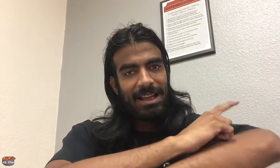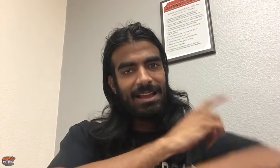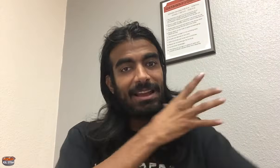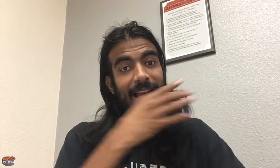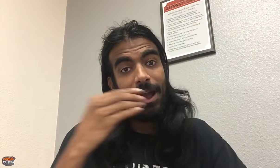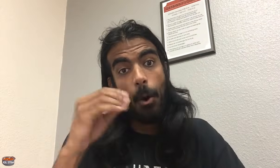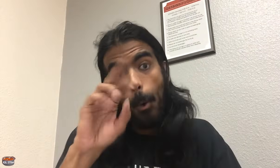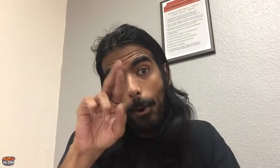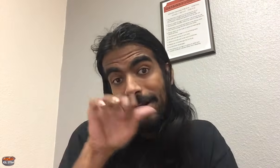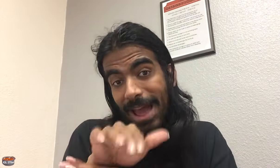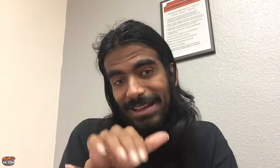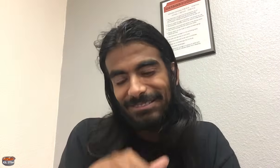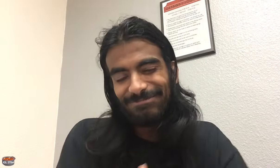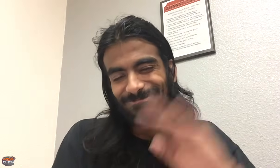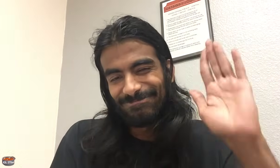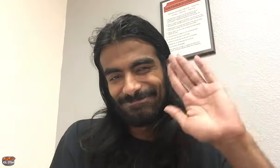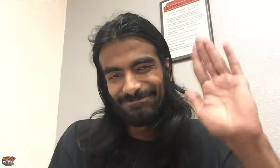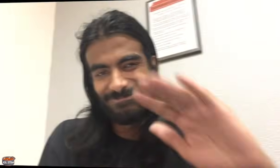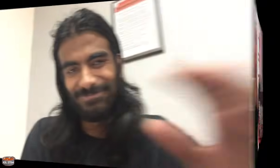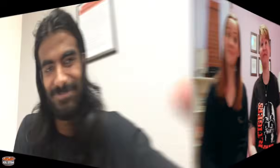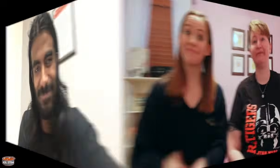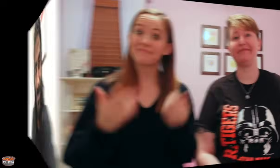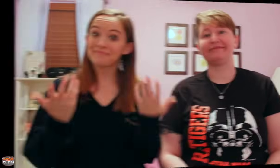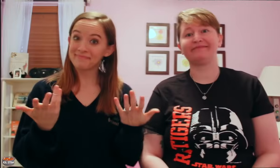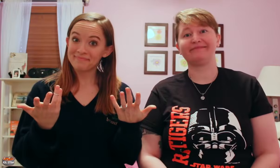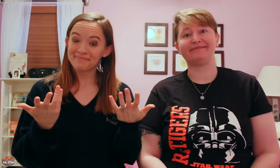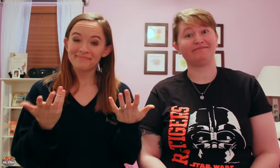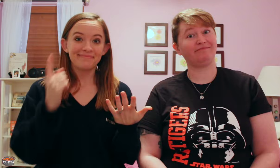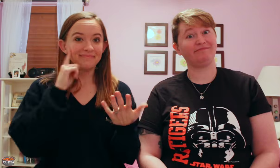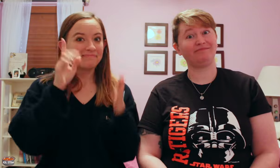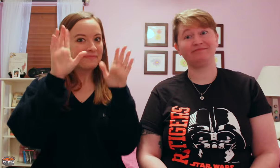Have a wonderful day and/or night. Bye!